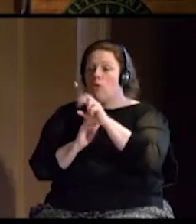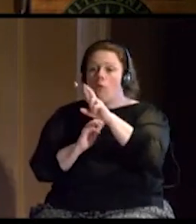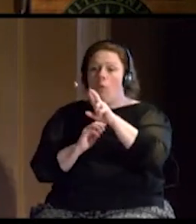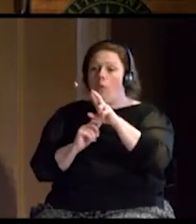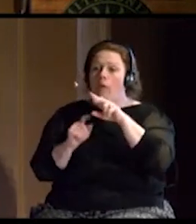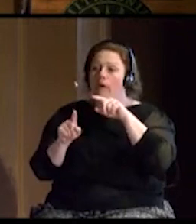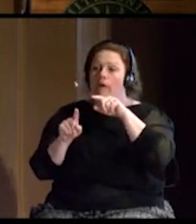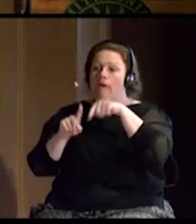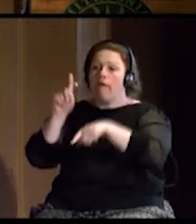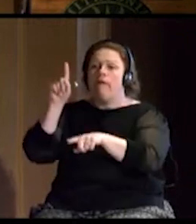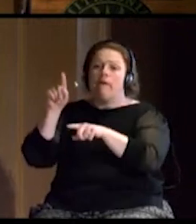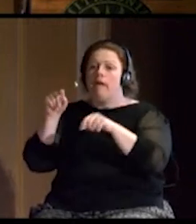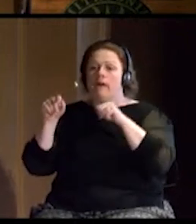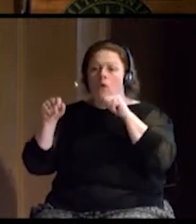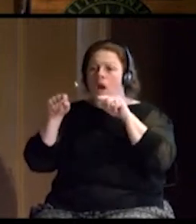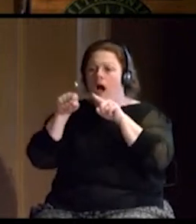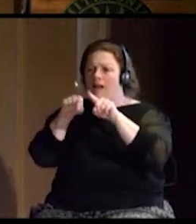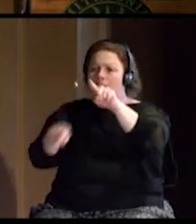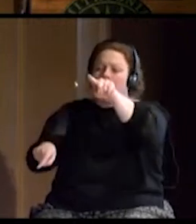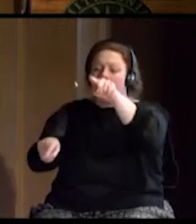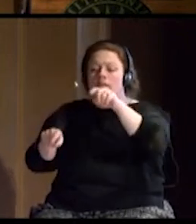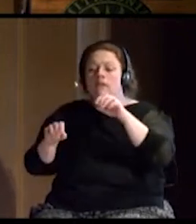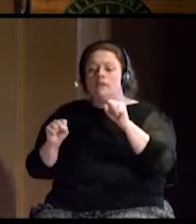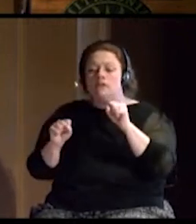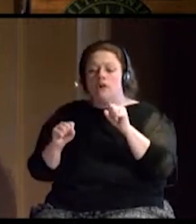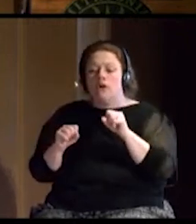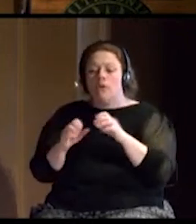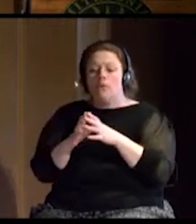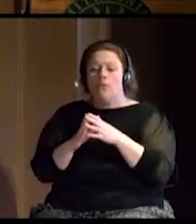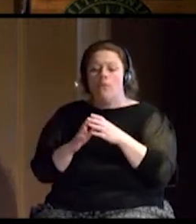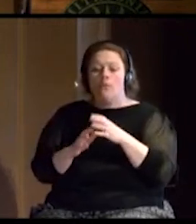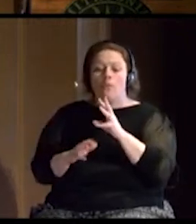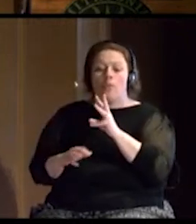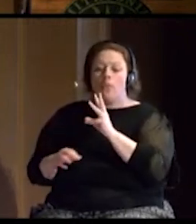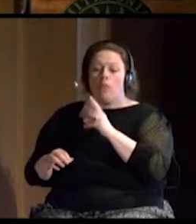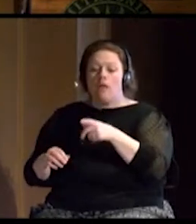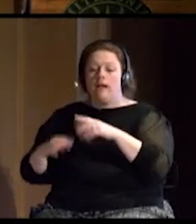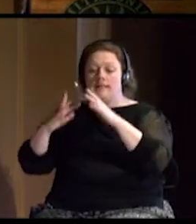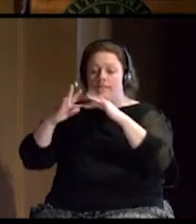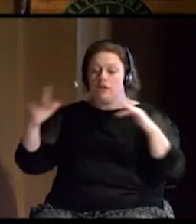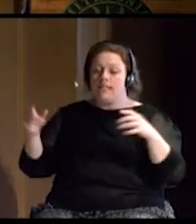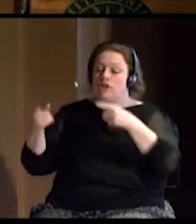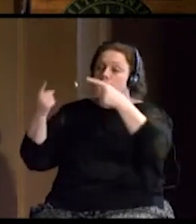from benthic habitats to water column happen much more often than the reverse.